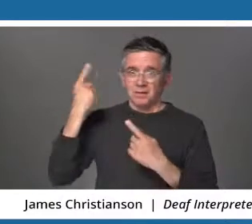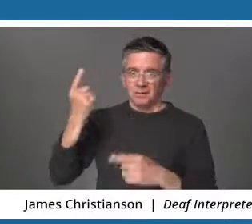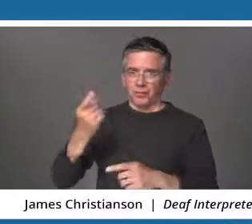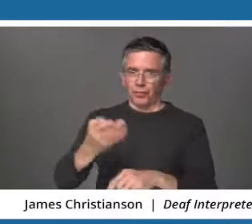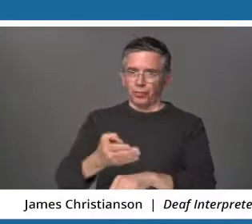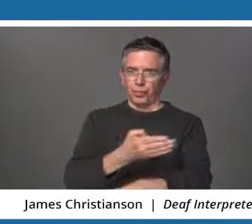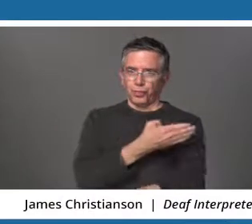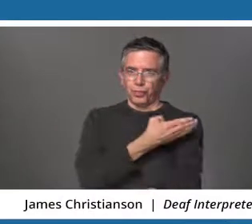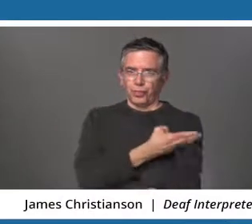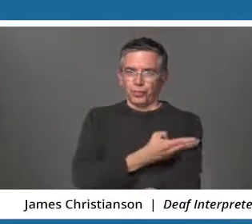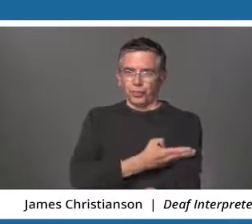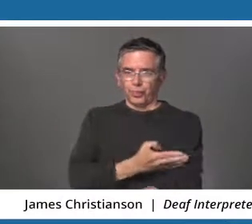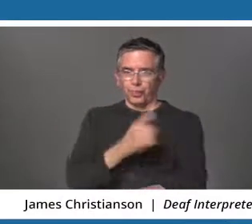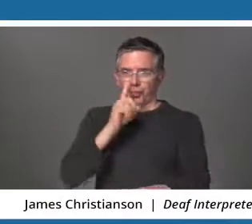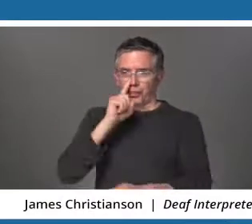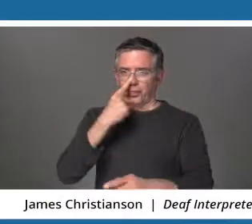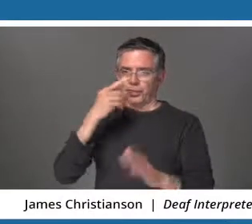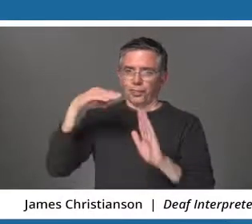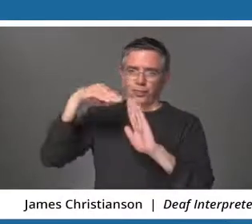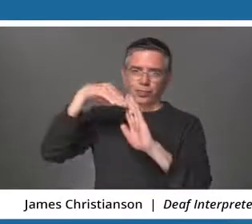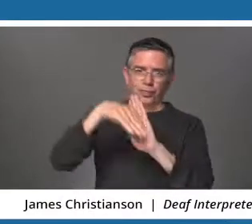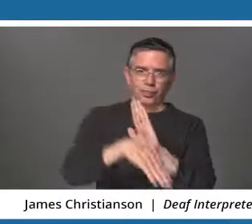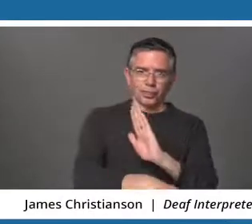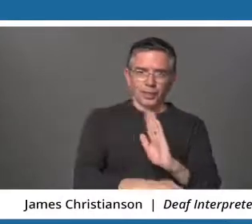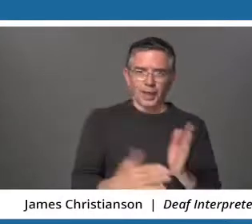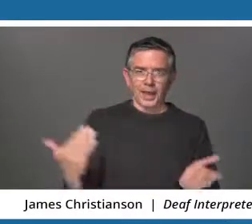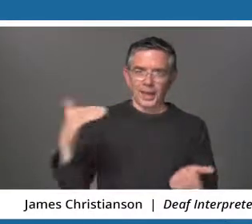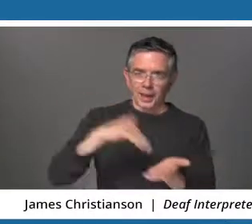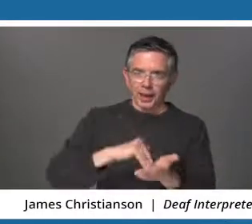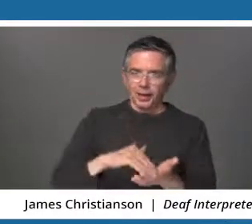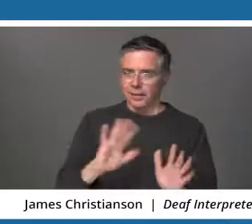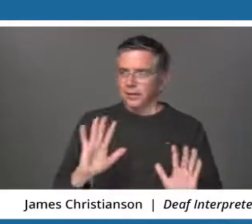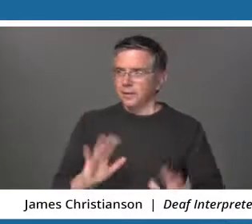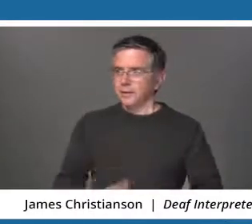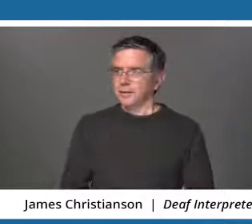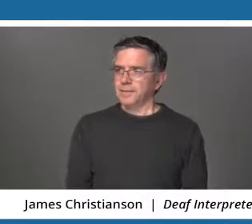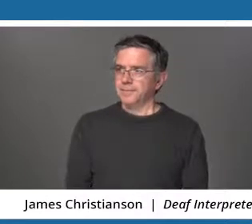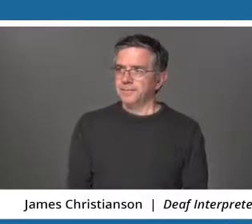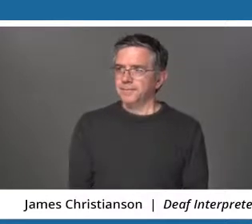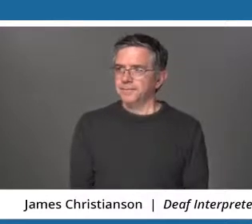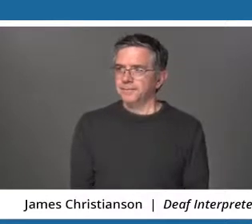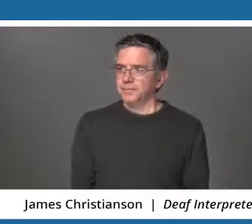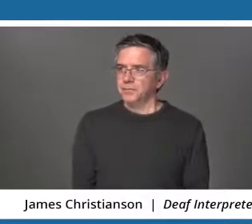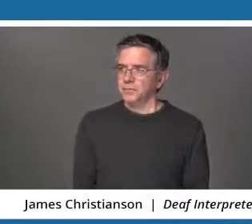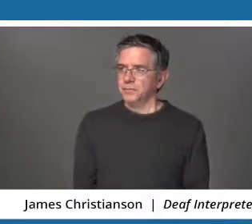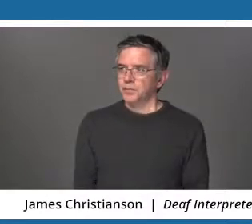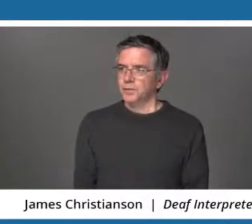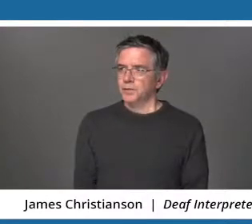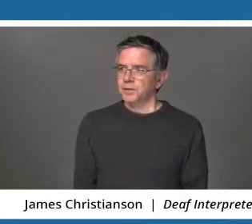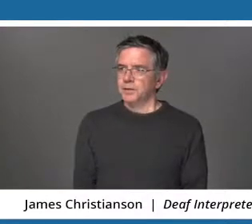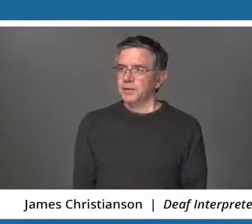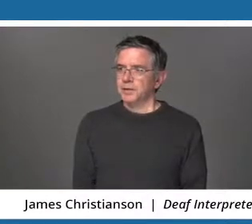We want our clicking refresh to be to go see a Beyonce concert, not to be getting a vaccination appointment.